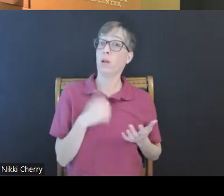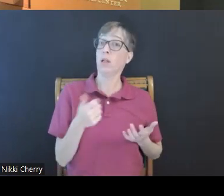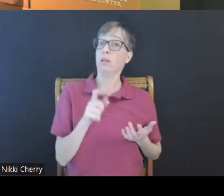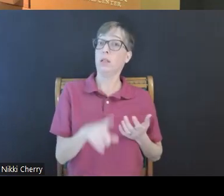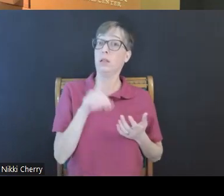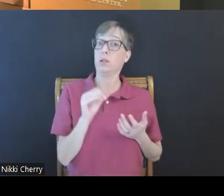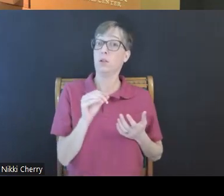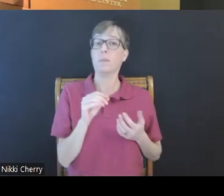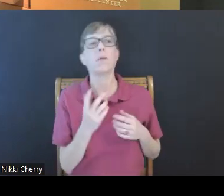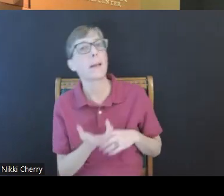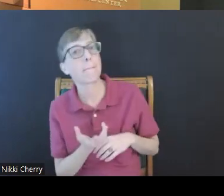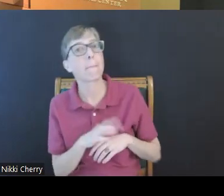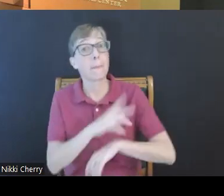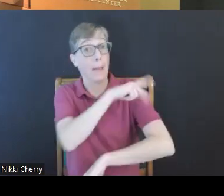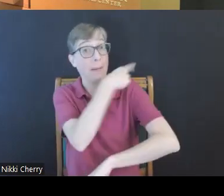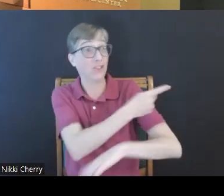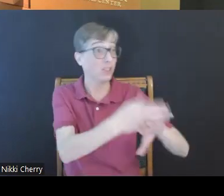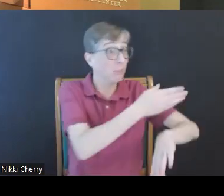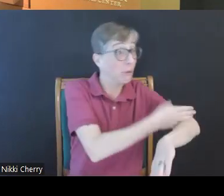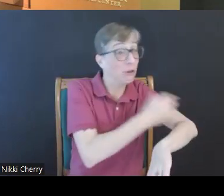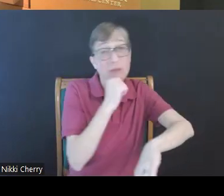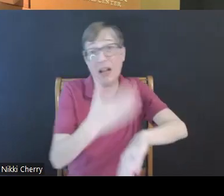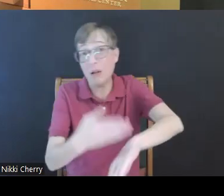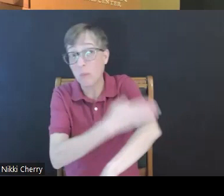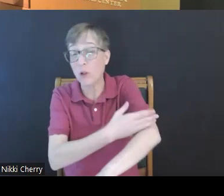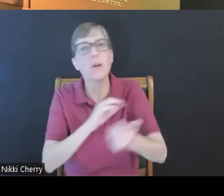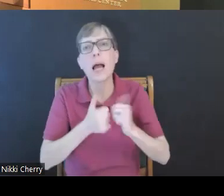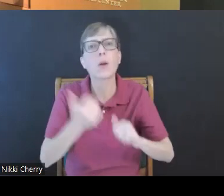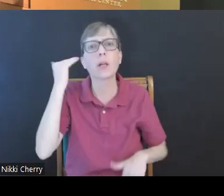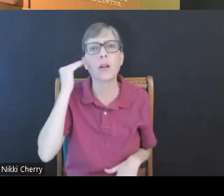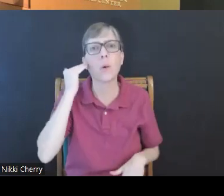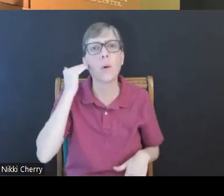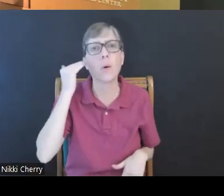so we put everybody in a registry tool where we could very quickly call up for this primary